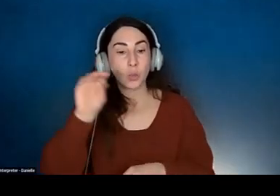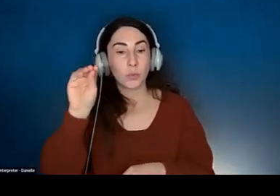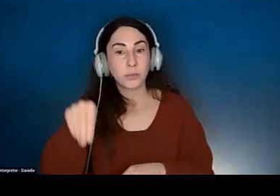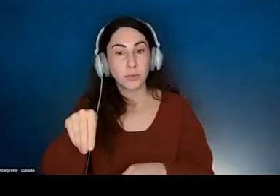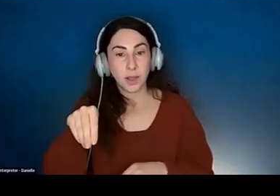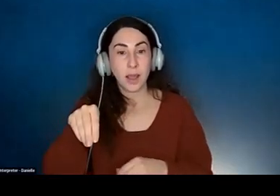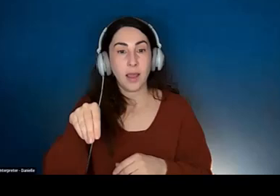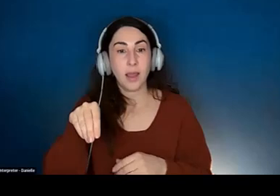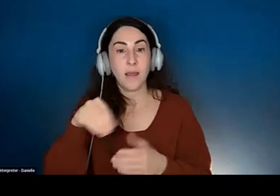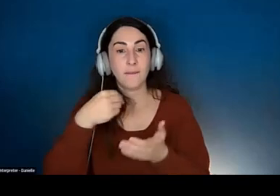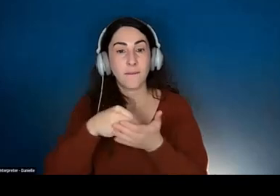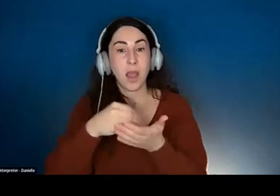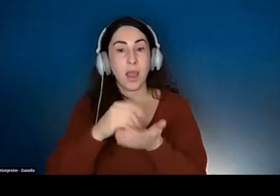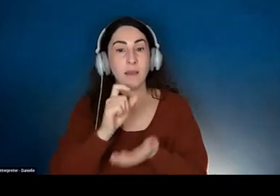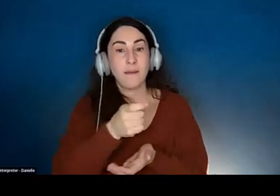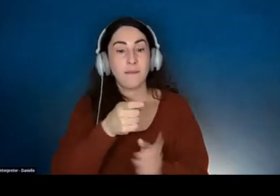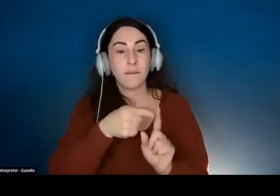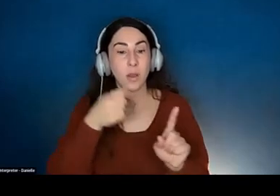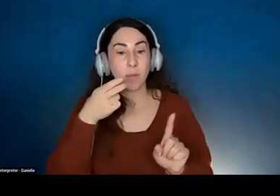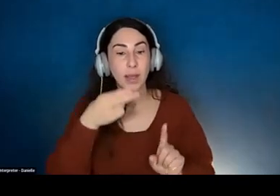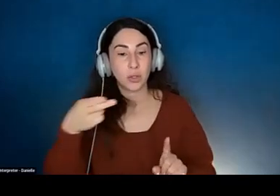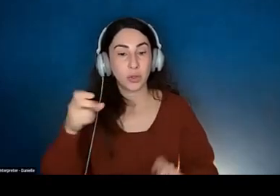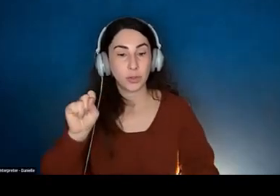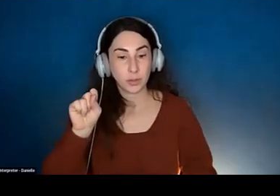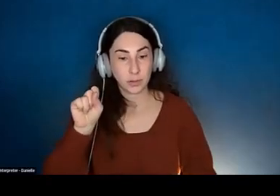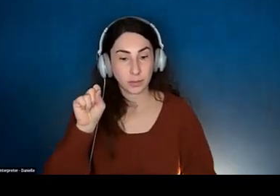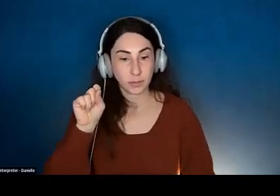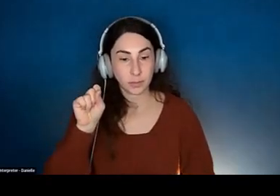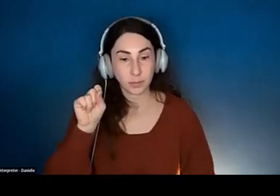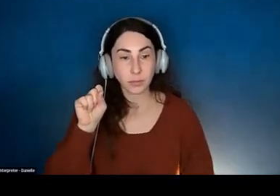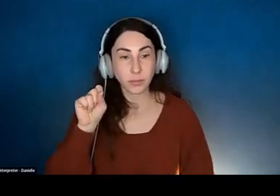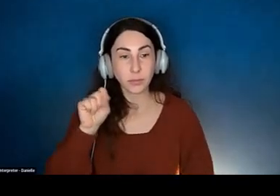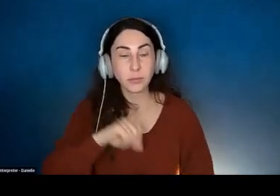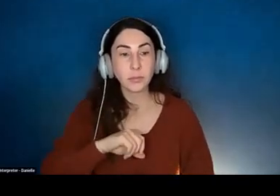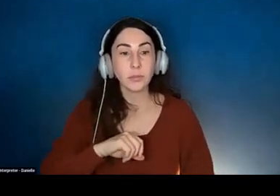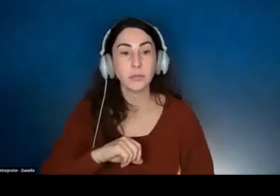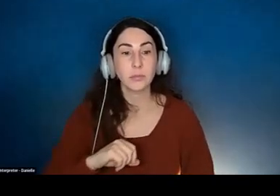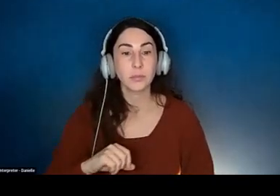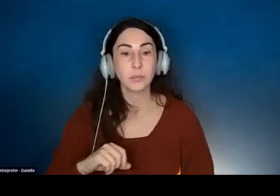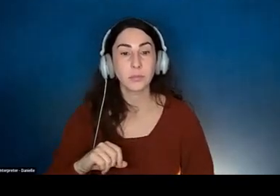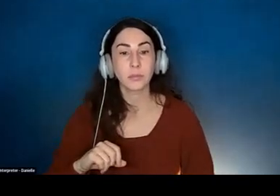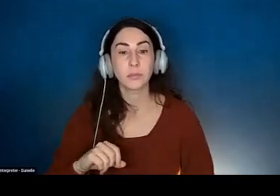HHS. The contents or those of the authors do not necessarily represent the official views of nor an